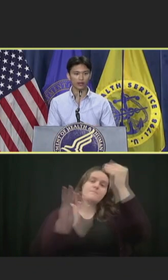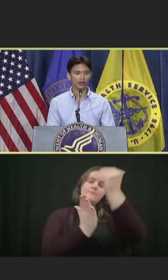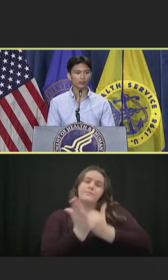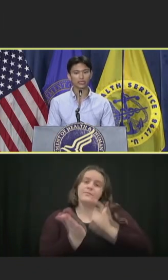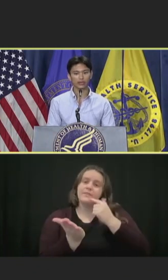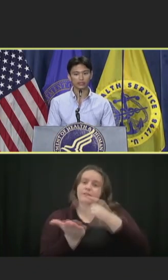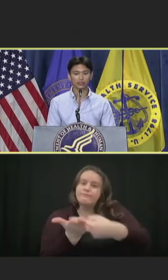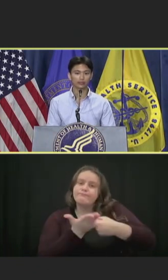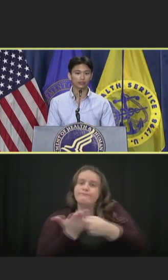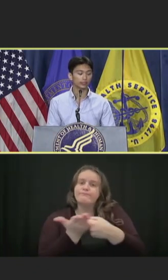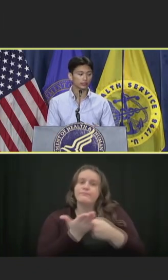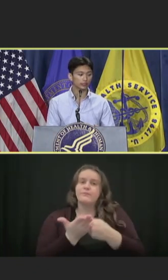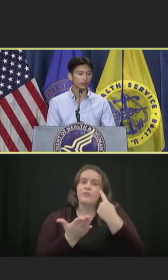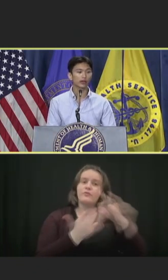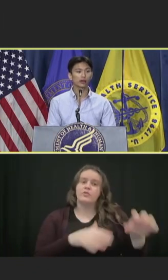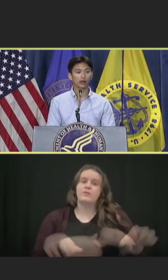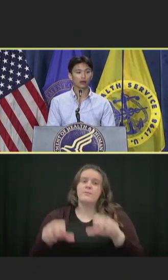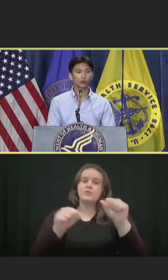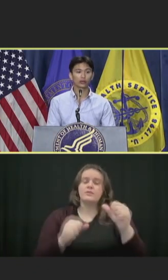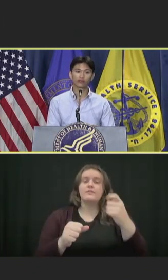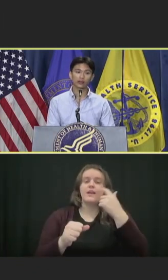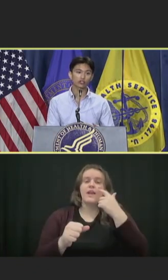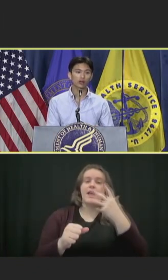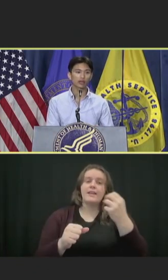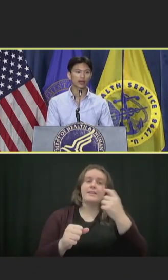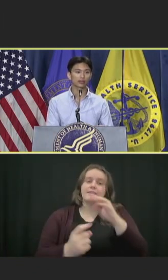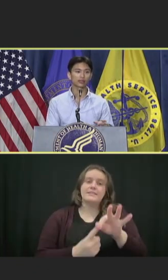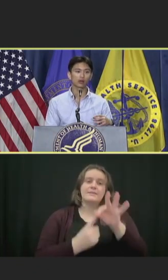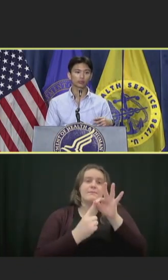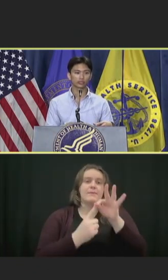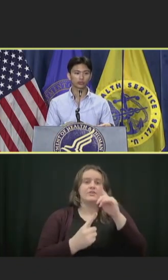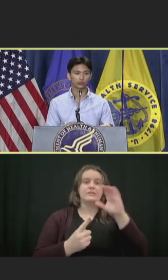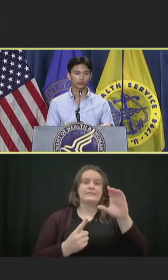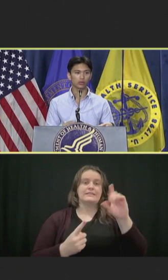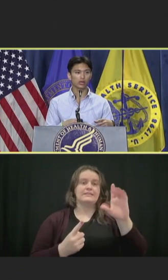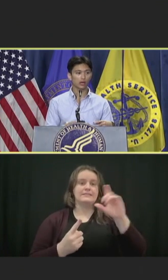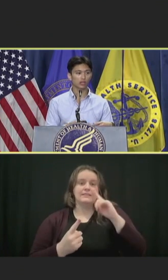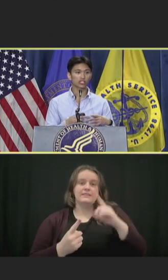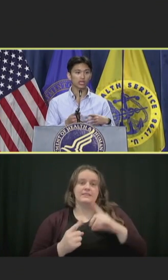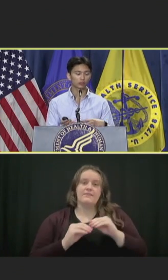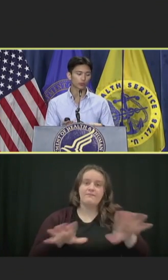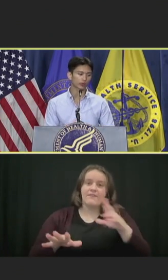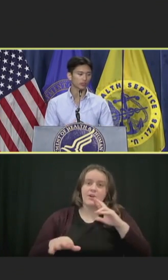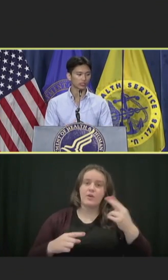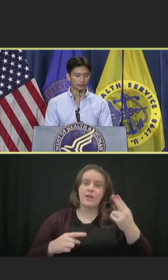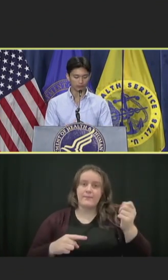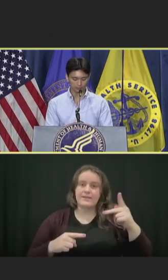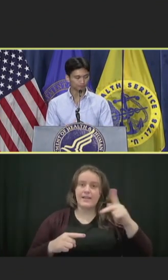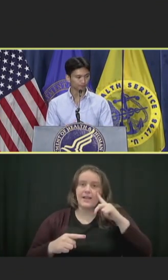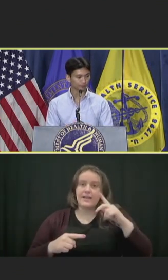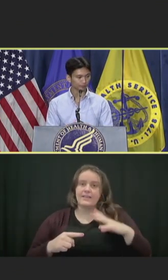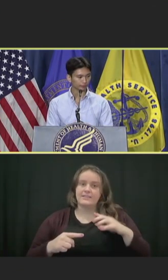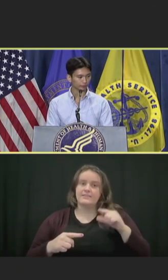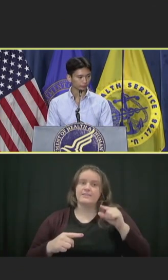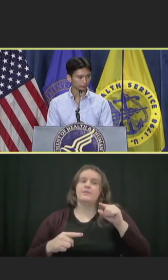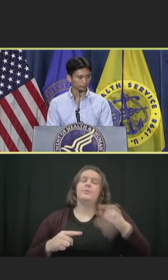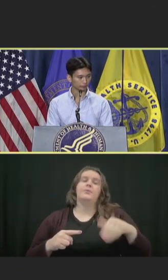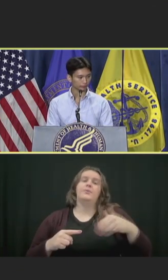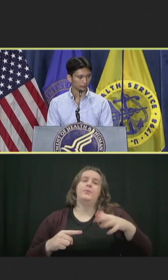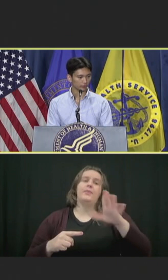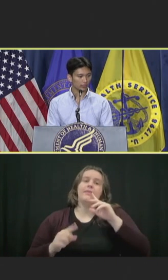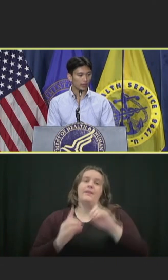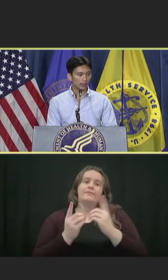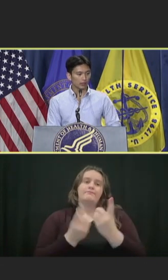Hepatitis at the CDC who had a very strong hand in helping to shape the program agenda.